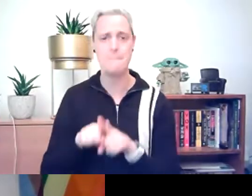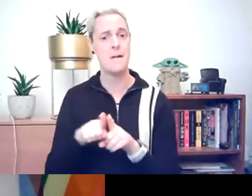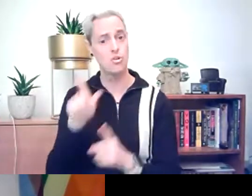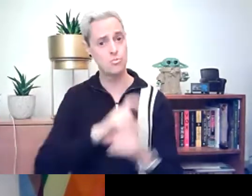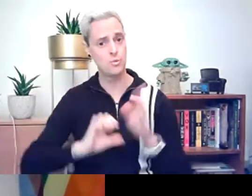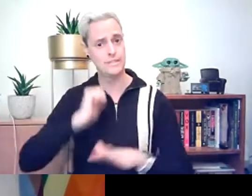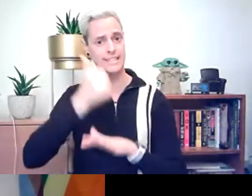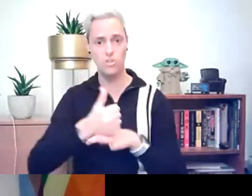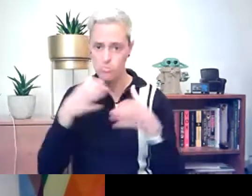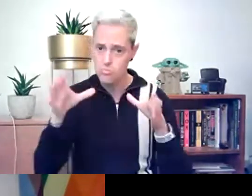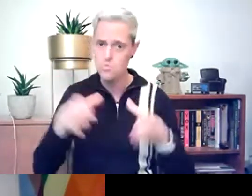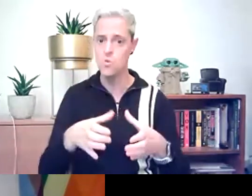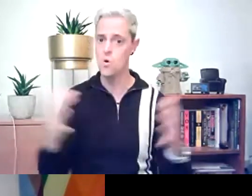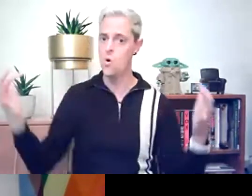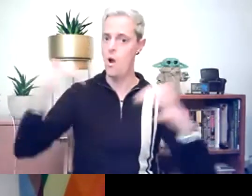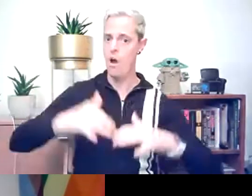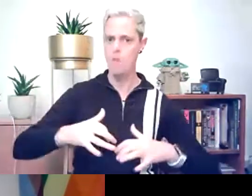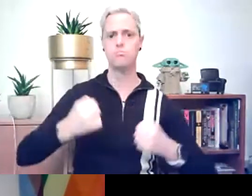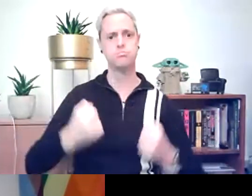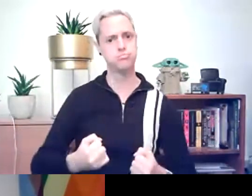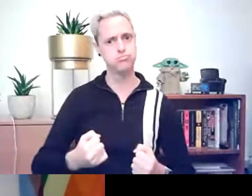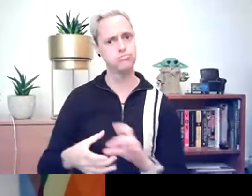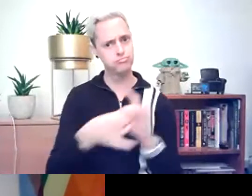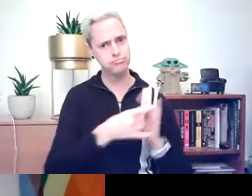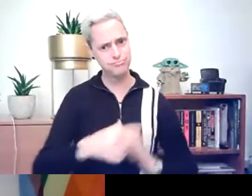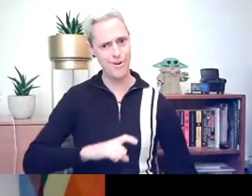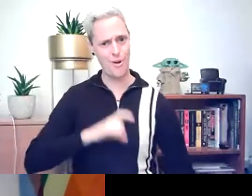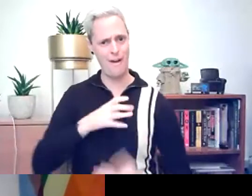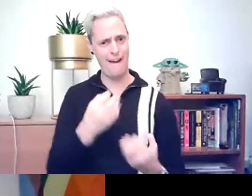18:19:08 And as I think it's it's real difficult if you are trans and you're doing research